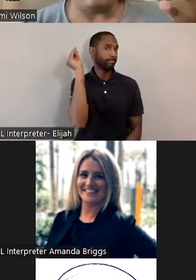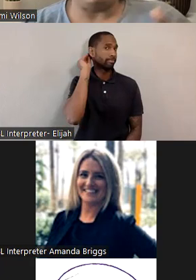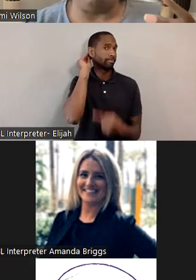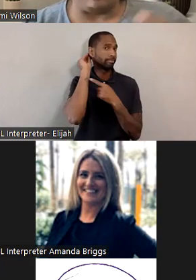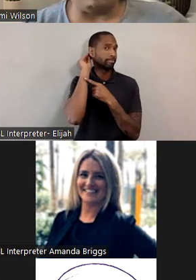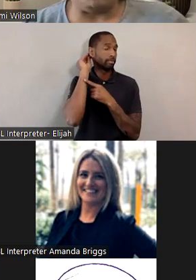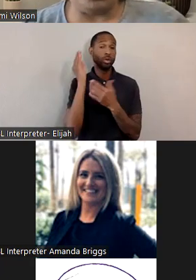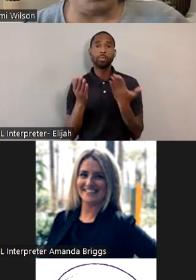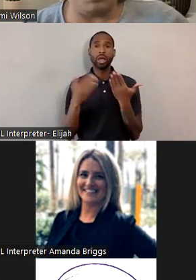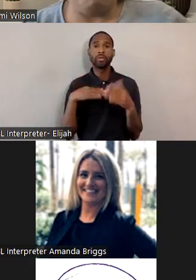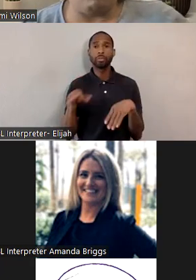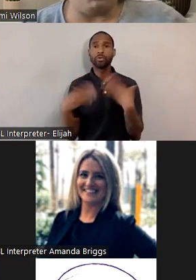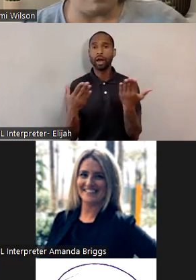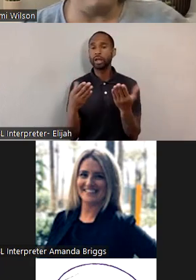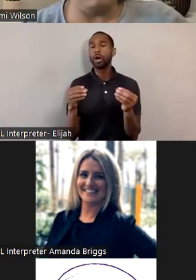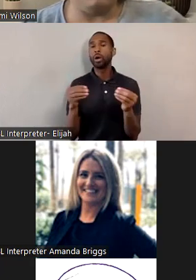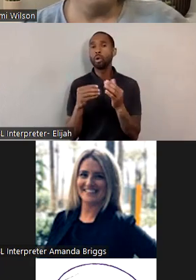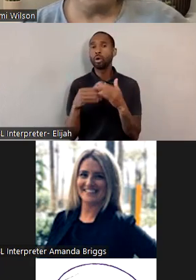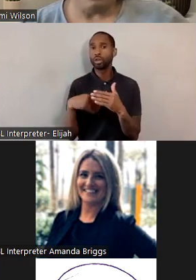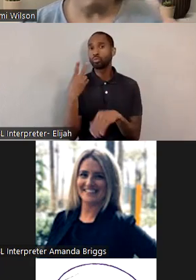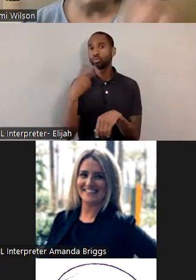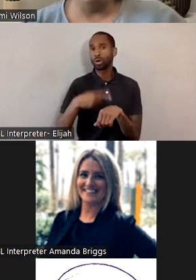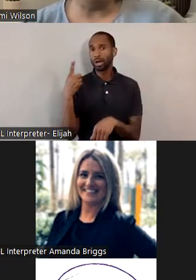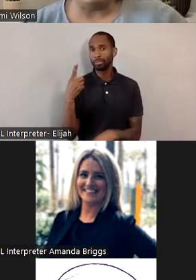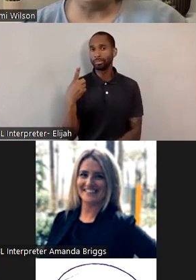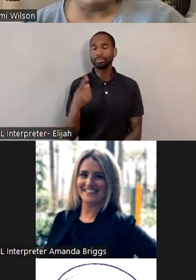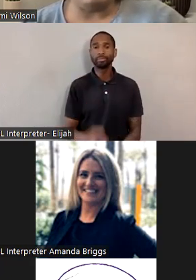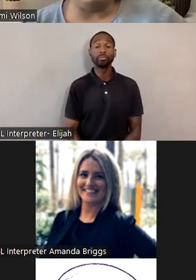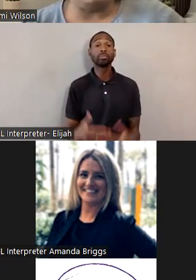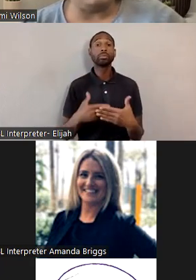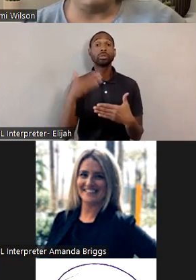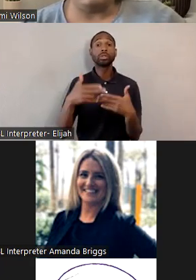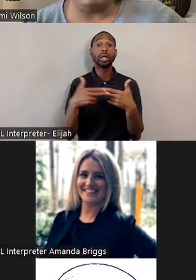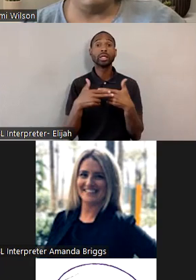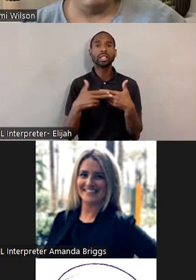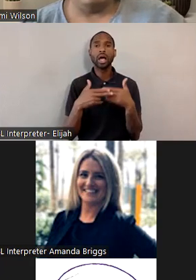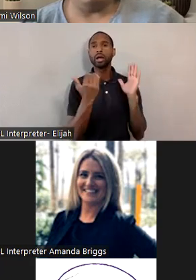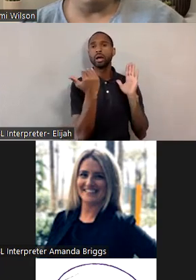might have to administer it more than once. This next slide just lists some of